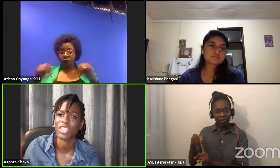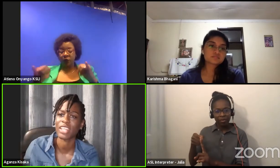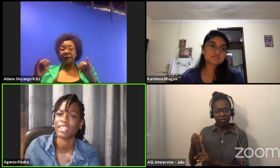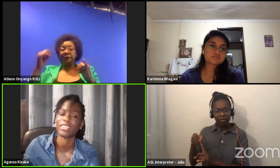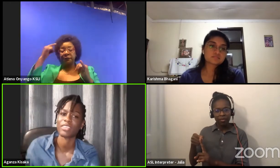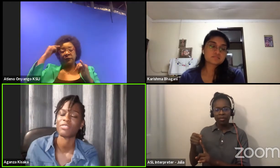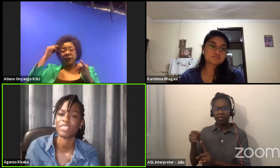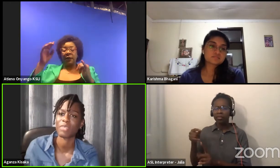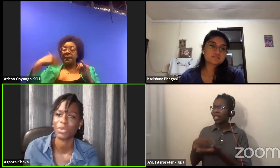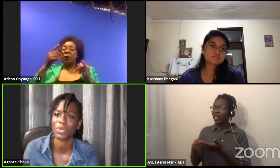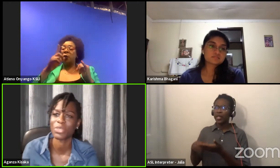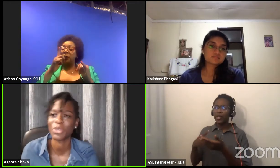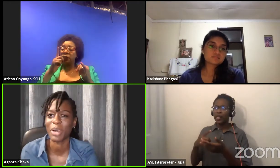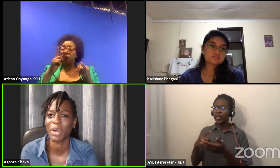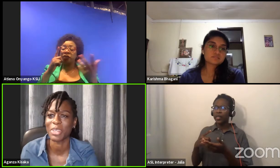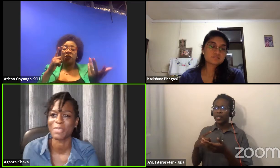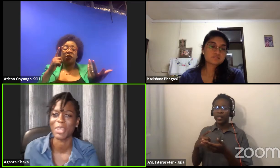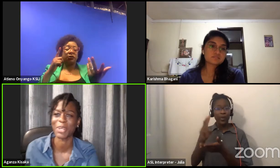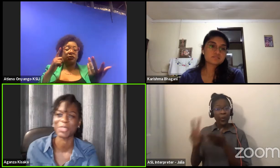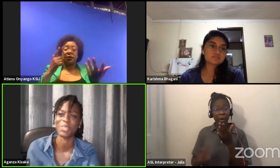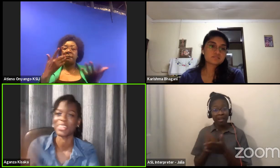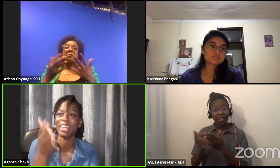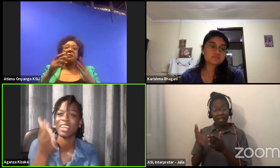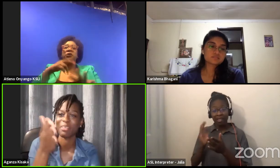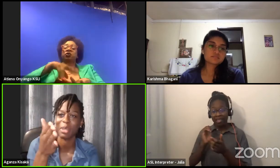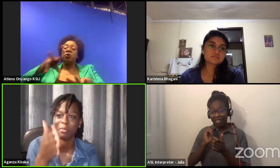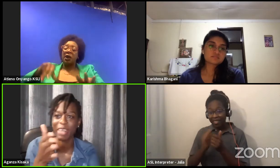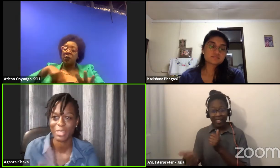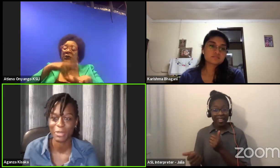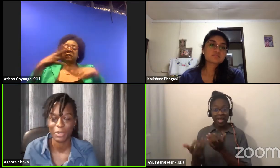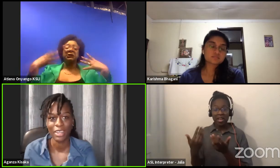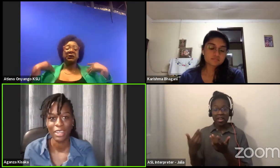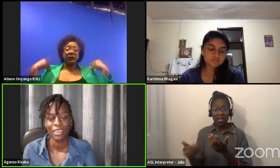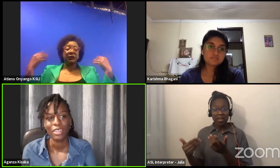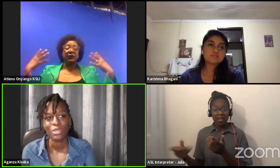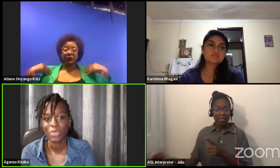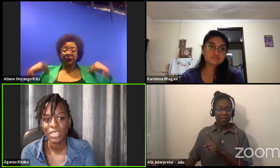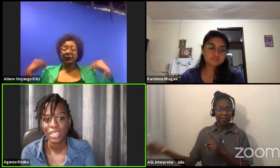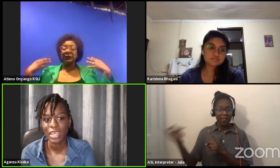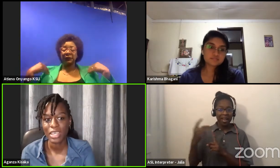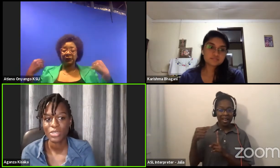and you've skip the whole two hours in rehearsal. Then you have to come back to point A.